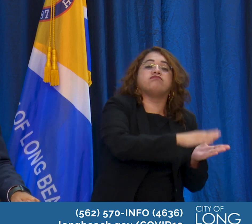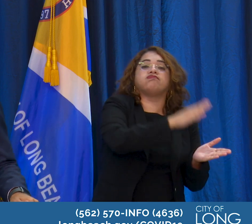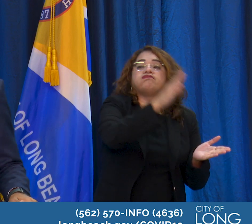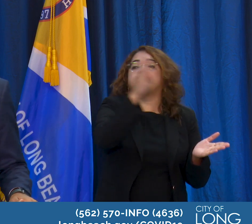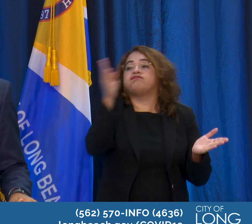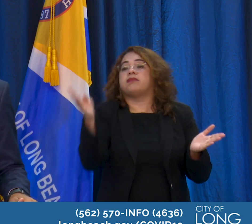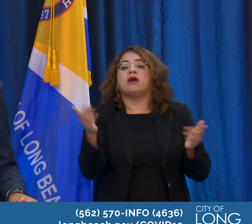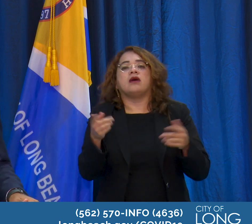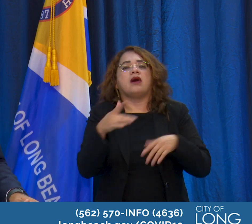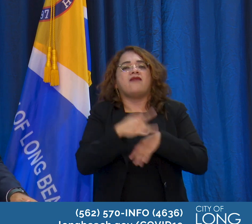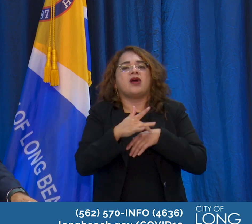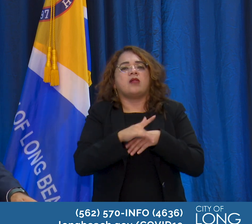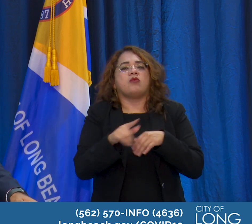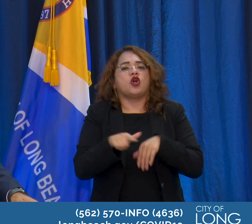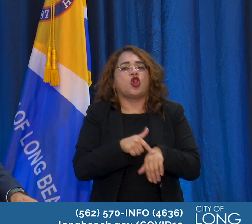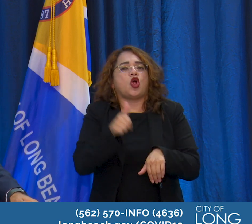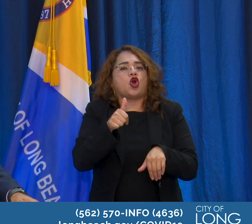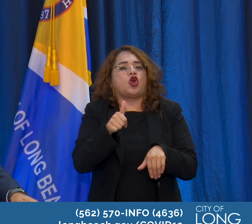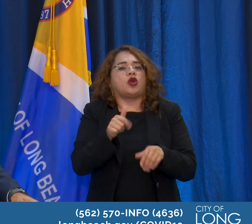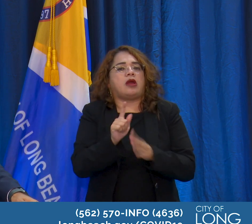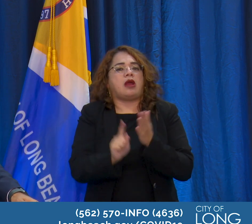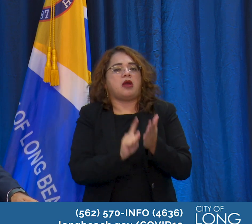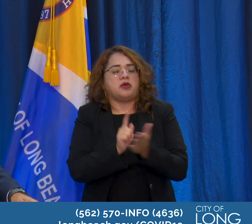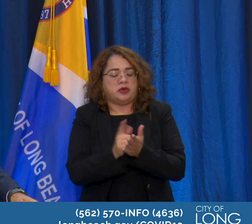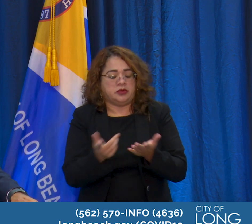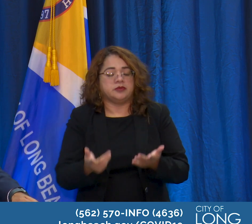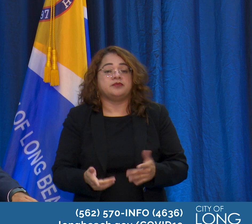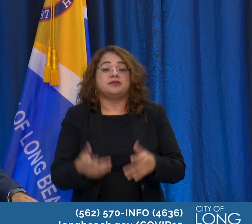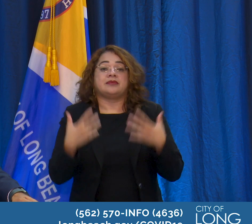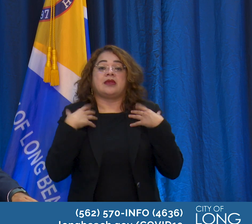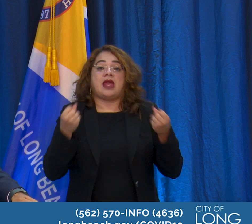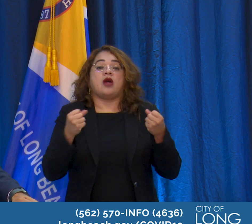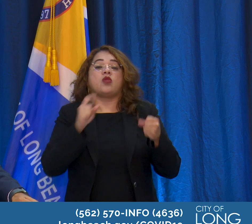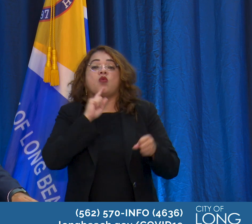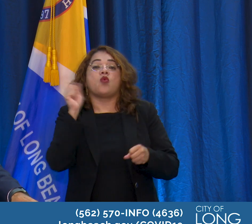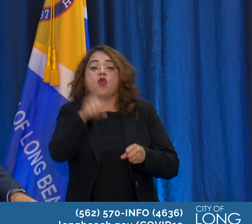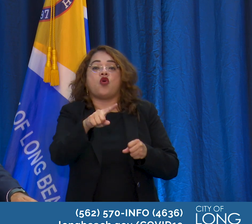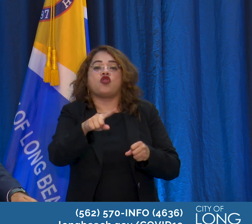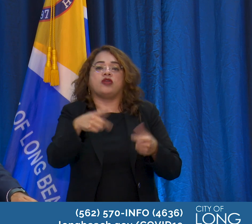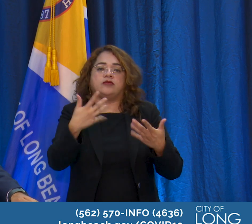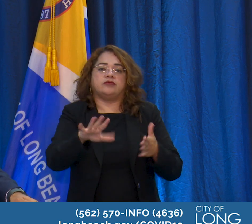The Health officer is expected to amend this Health order later today in coordination with